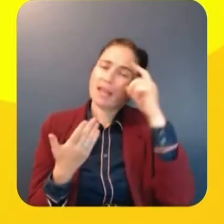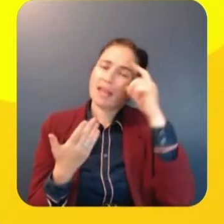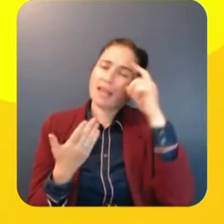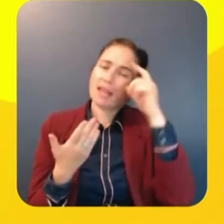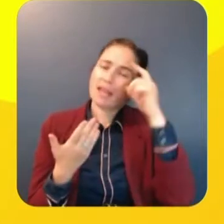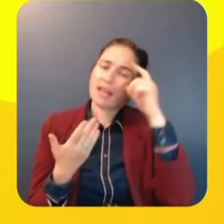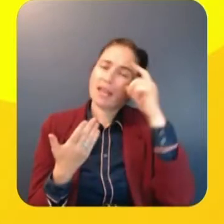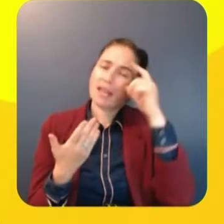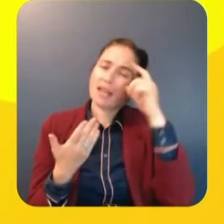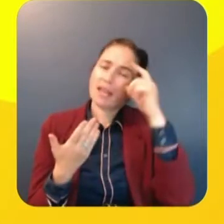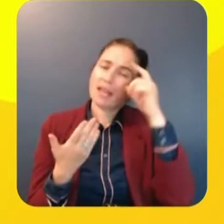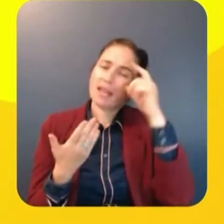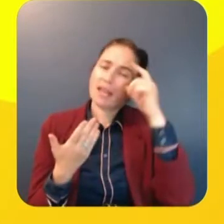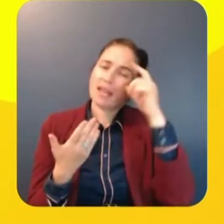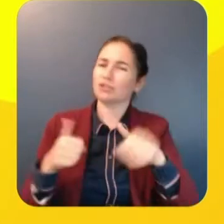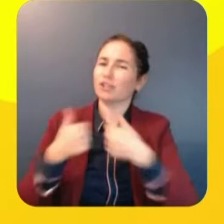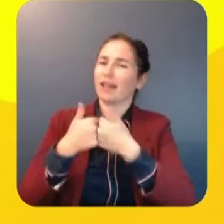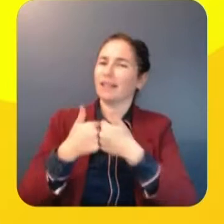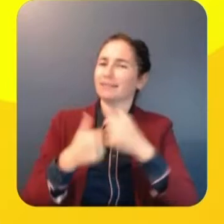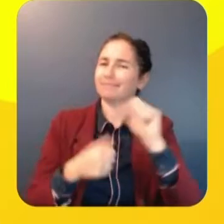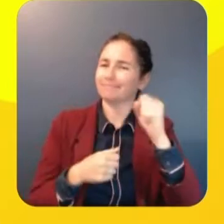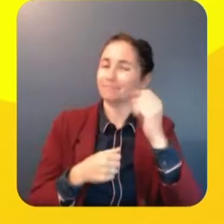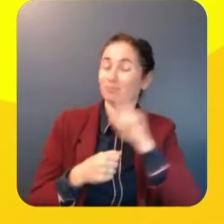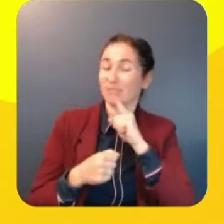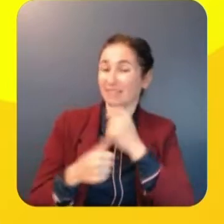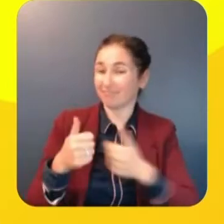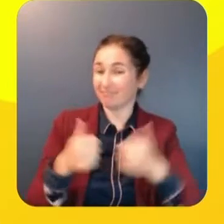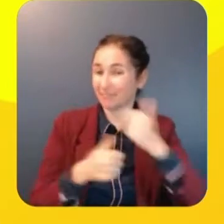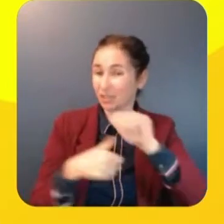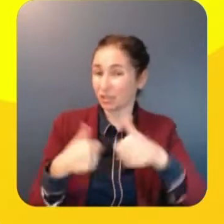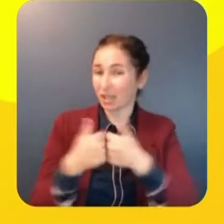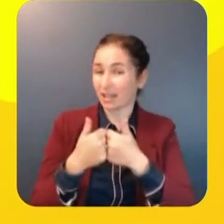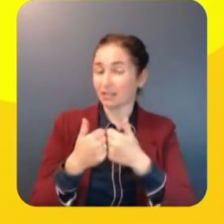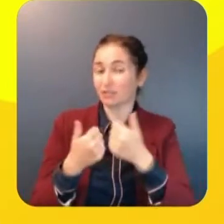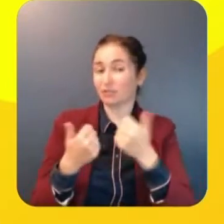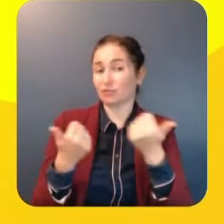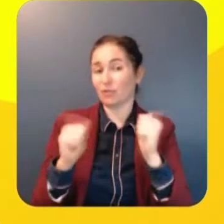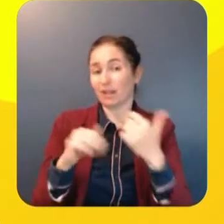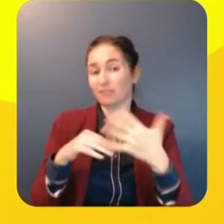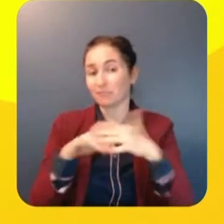And I think the greatest challenge with integrating DEI is trying to integrate